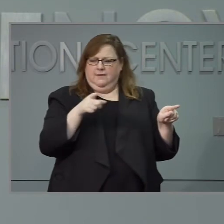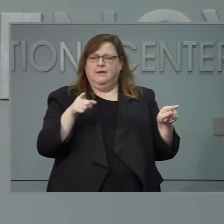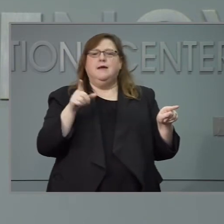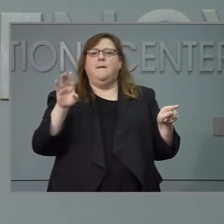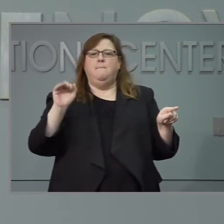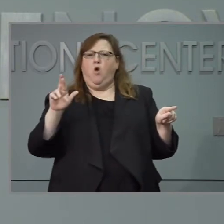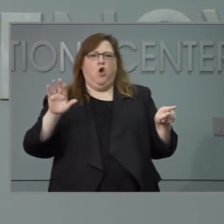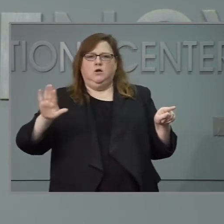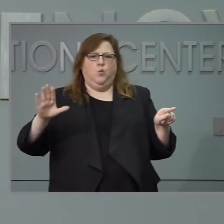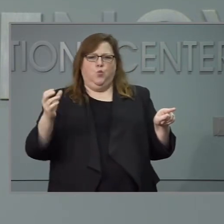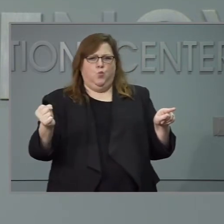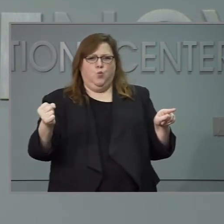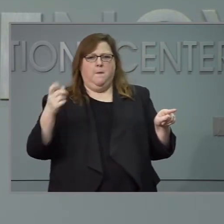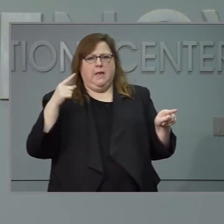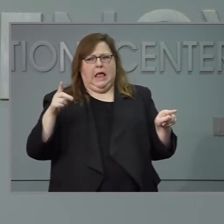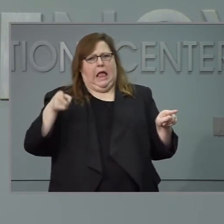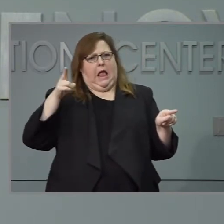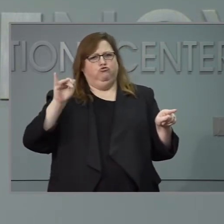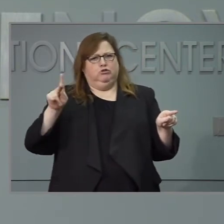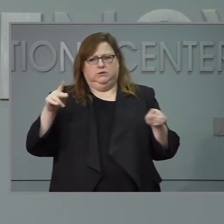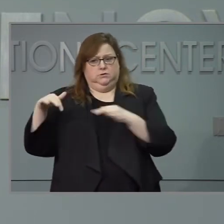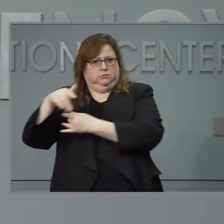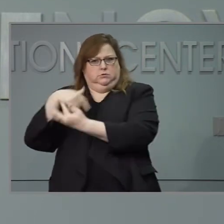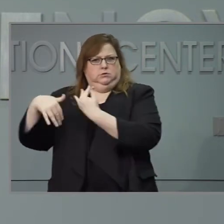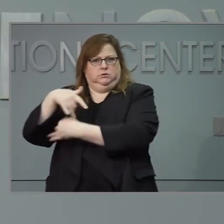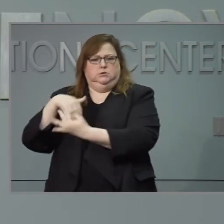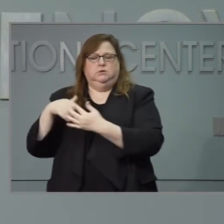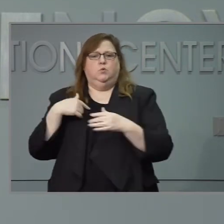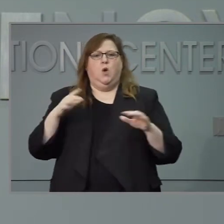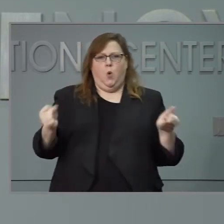ESTUDIANTES QUE QUEDAN ATRÁS DEBIDO A LA DISPARIDAD DIGITAL.